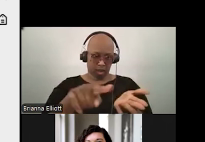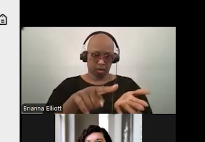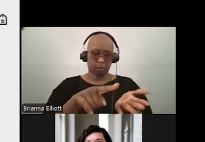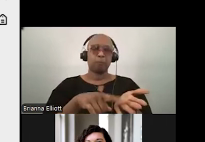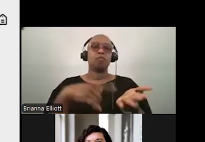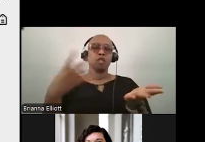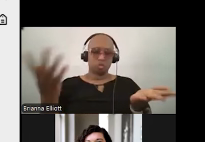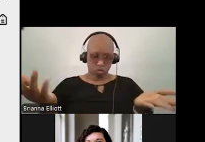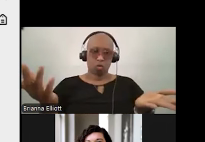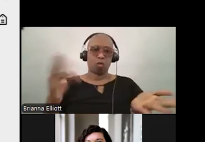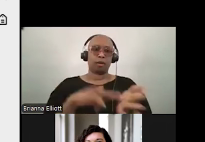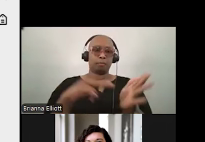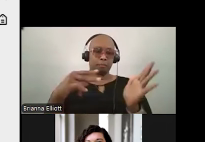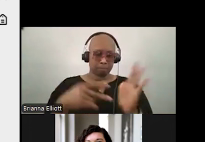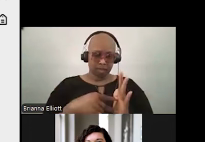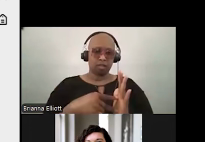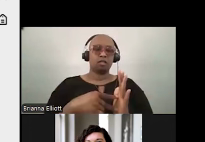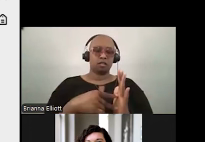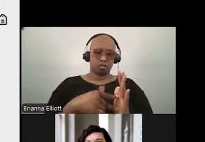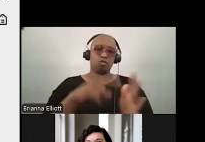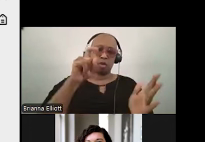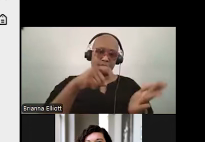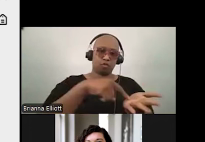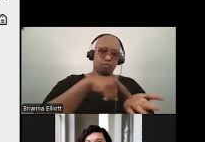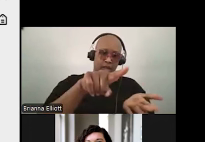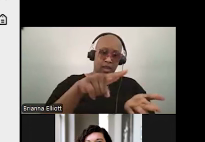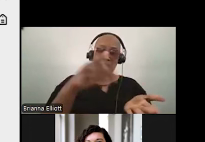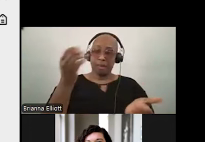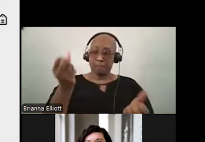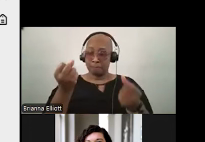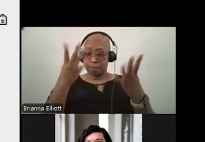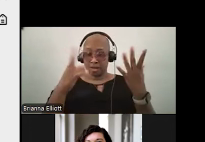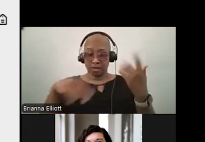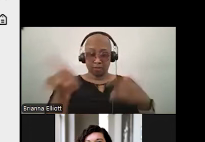that come into this. Many of you probably do not have access to these tools. You likely don't have